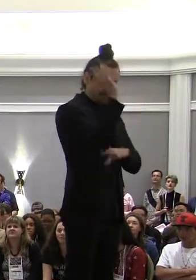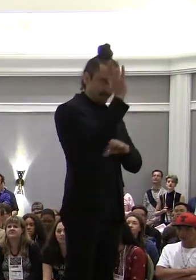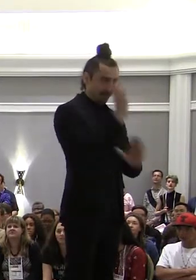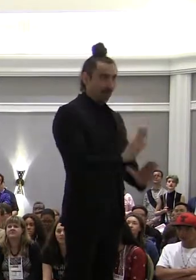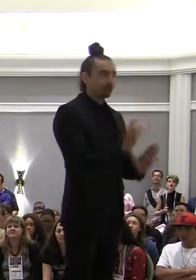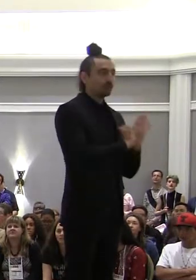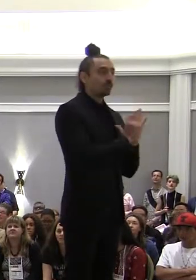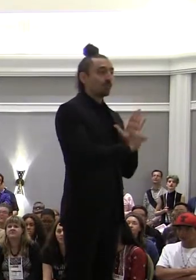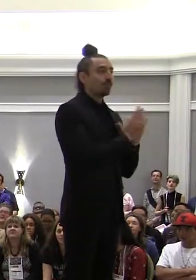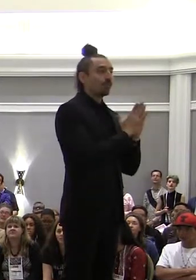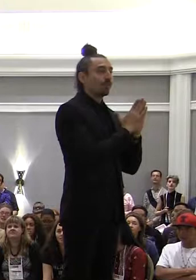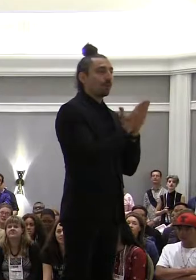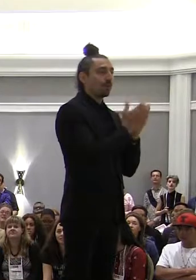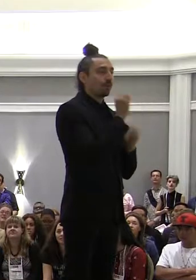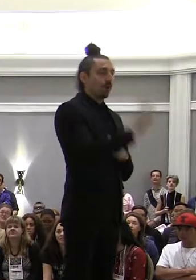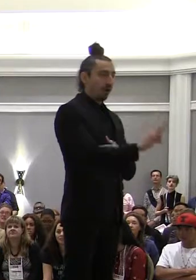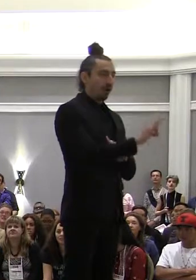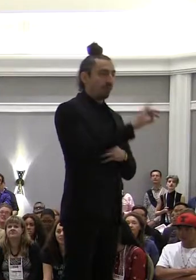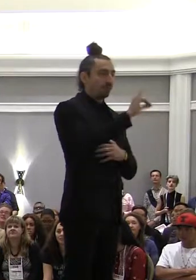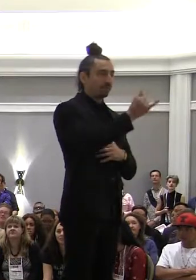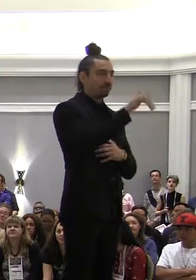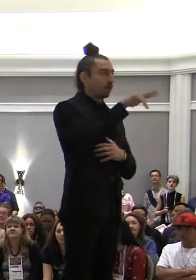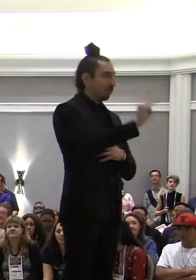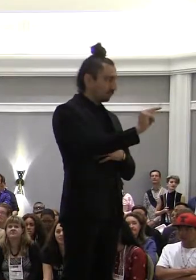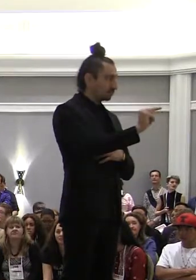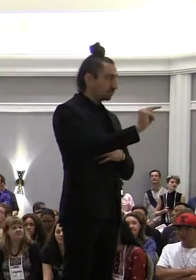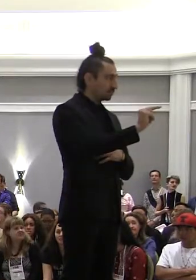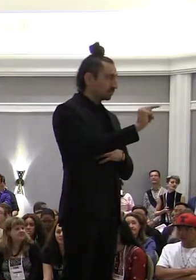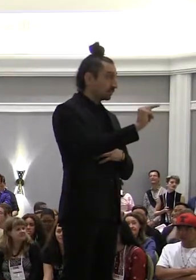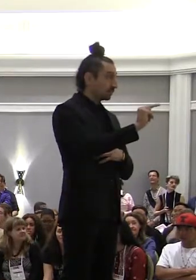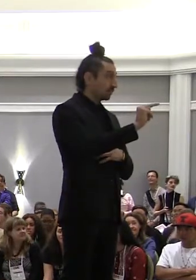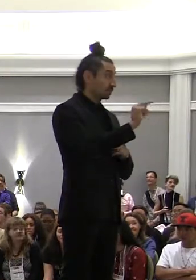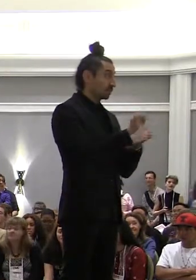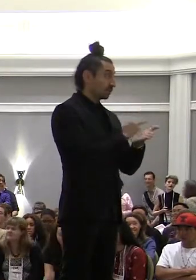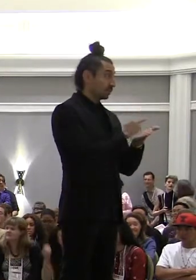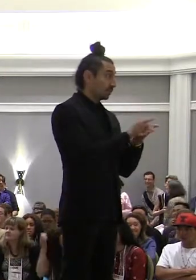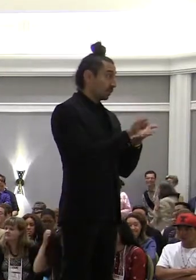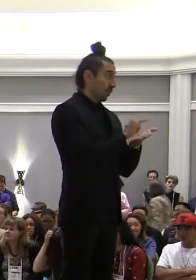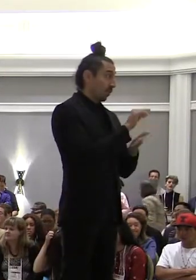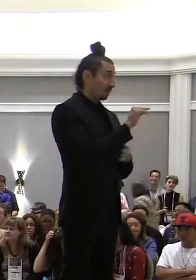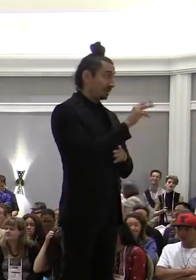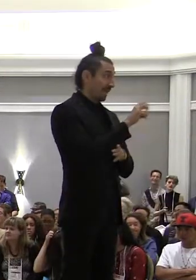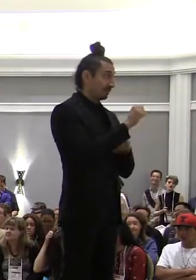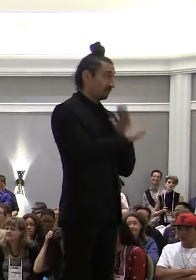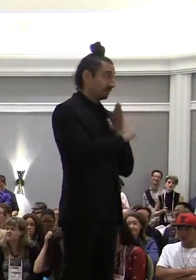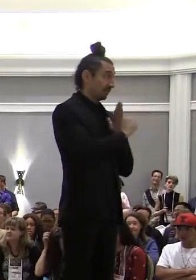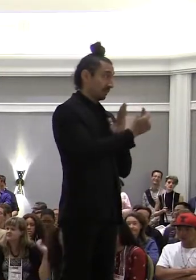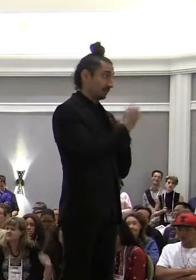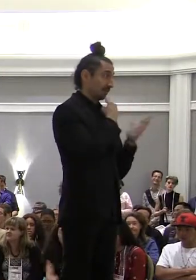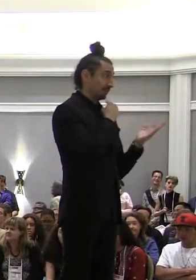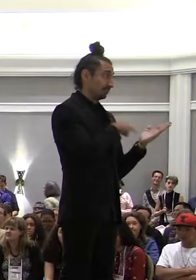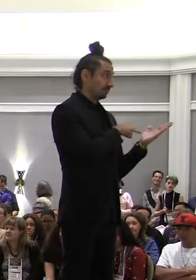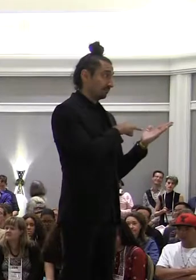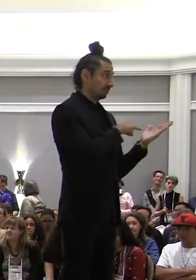which is apparently amazing, according to the New York Times. We are trying to get copies for you, and we are pretty excited about her.